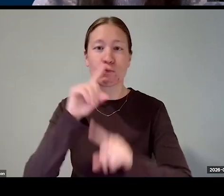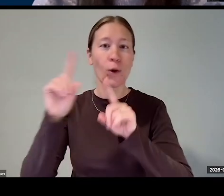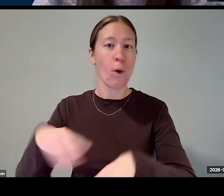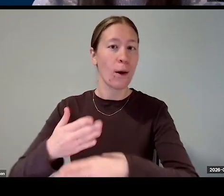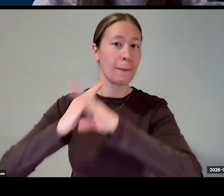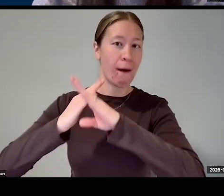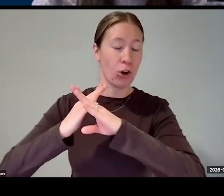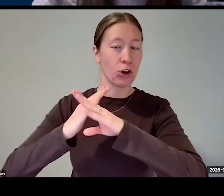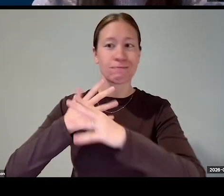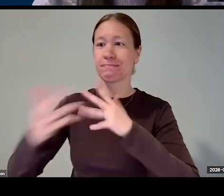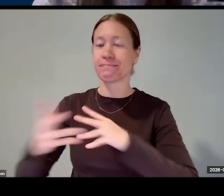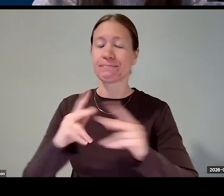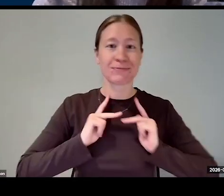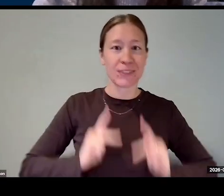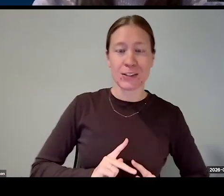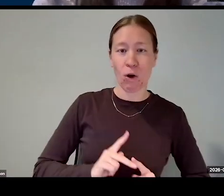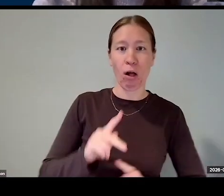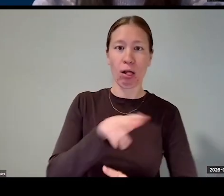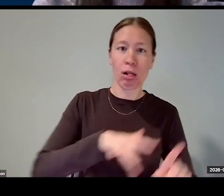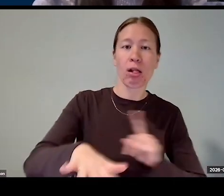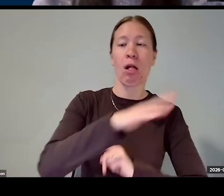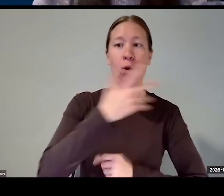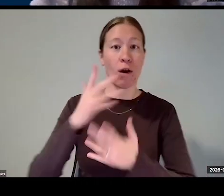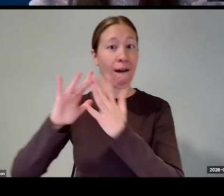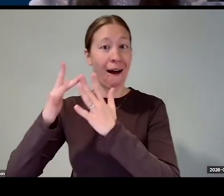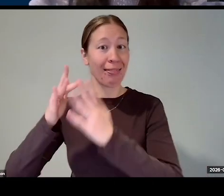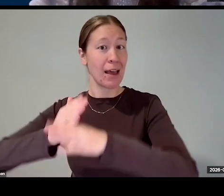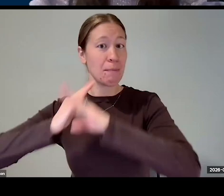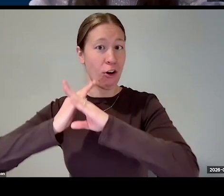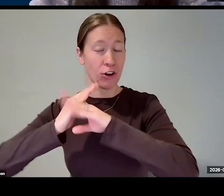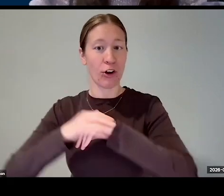or digital access barrier on campus or on a website